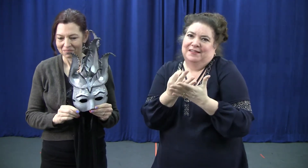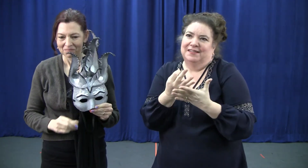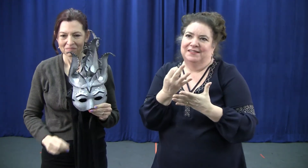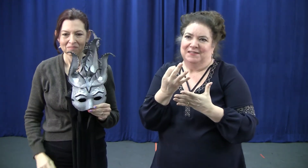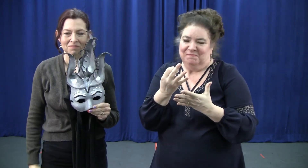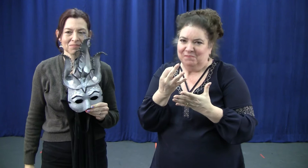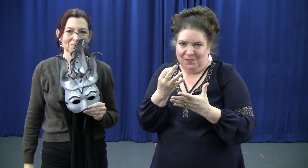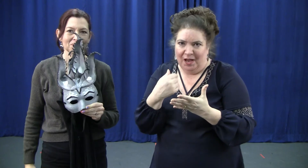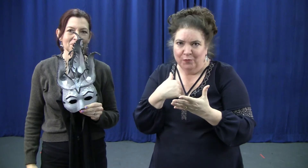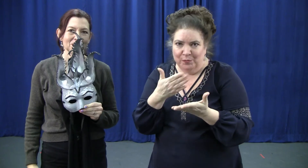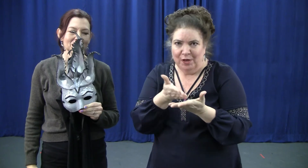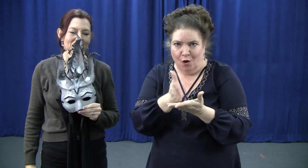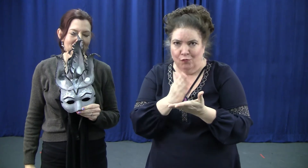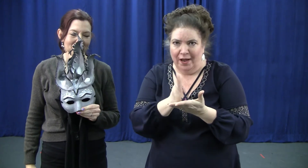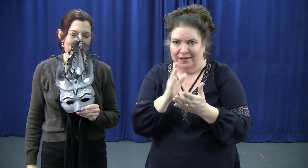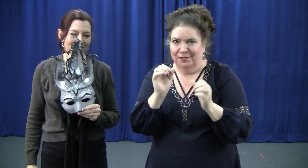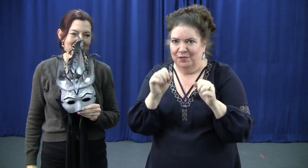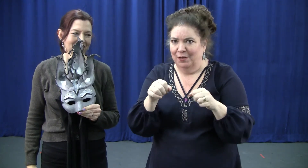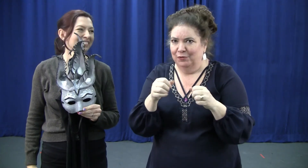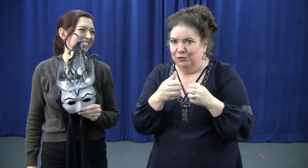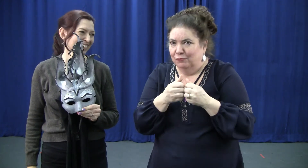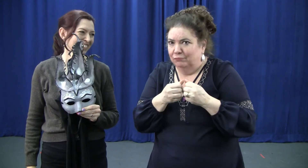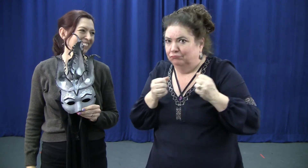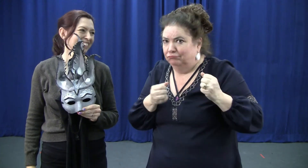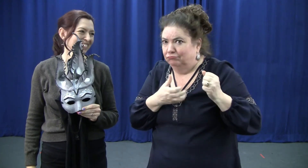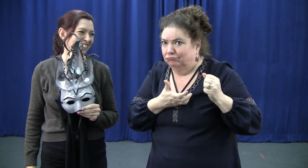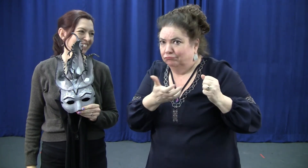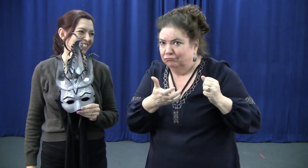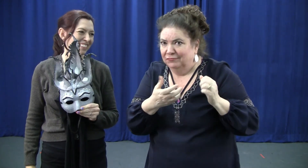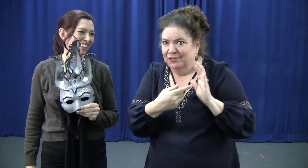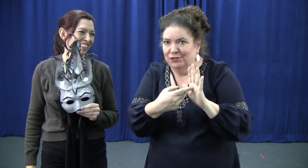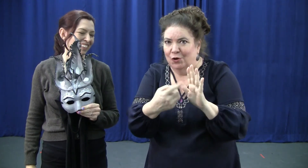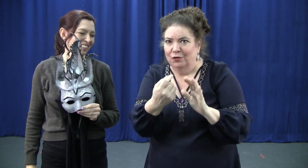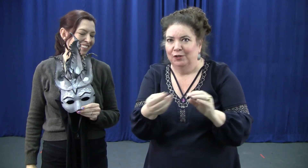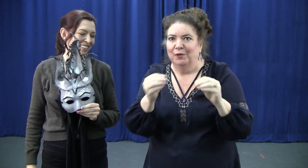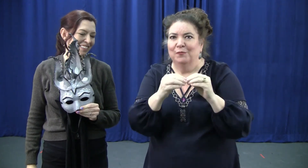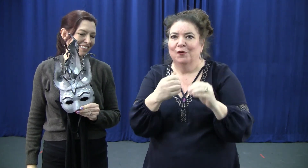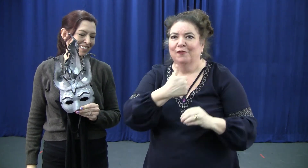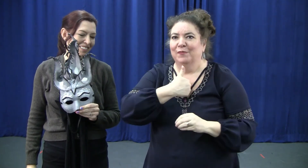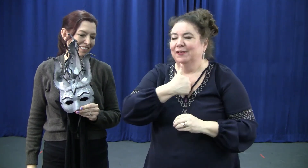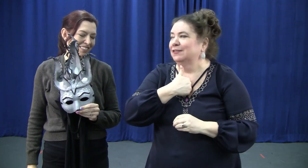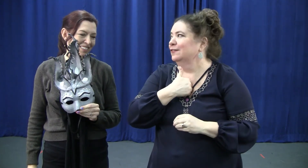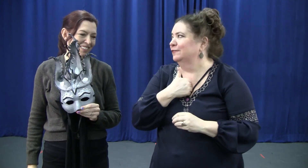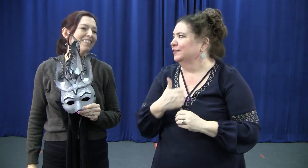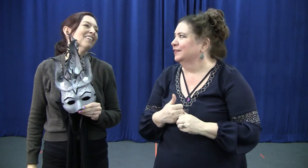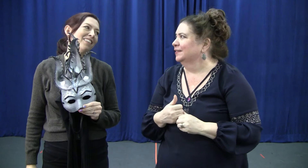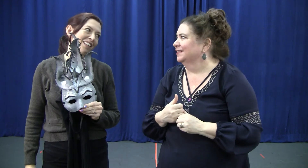is it would be all right to be able to show a little bit more of myself. (Heather) Yes!